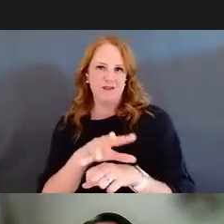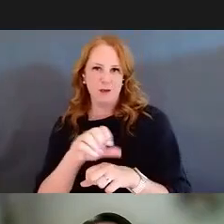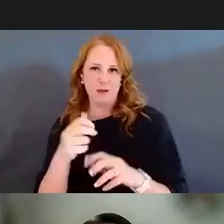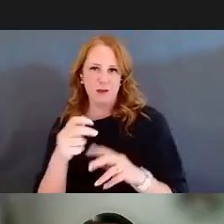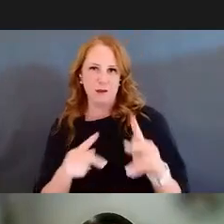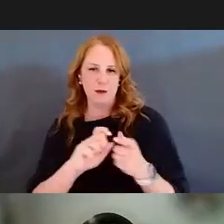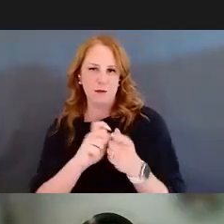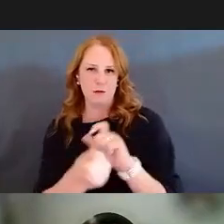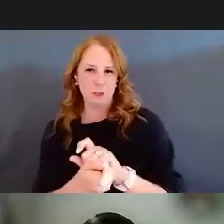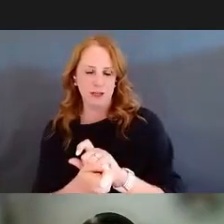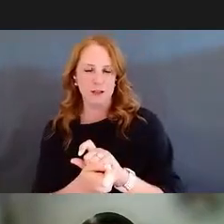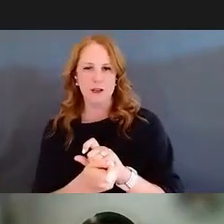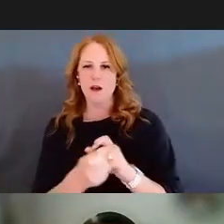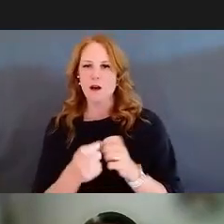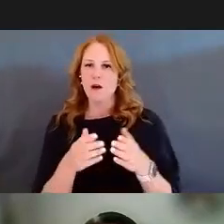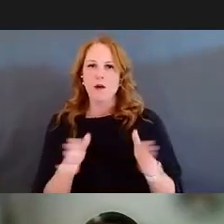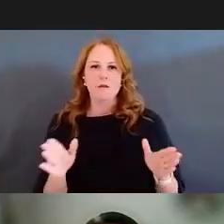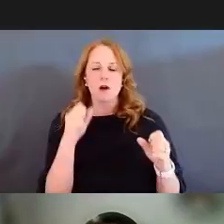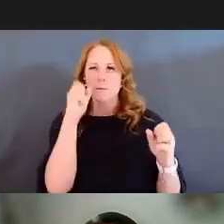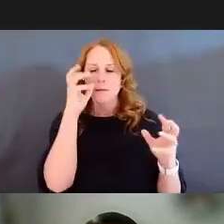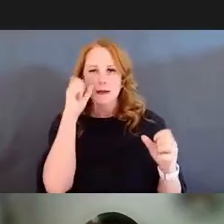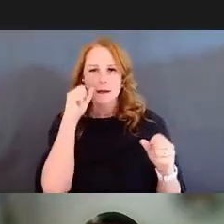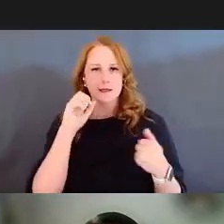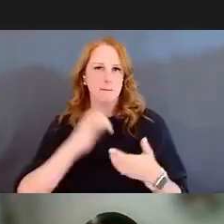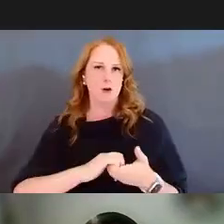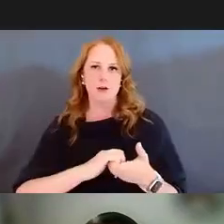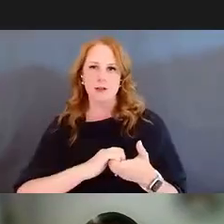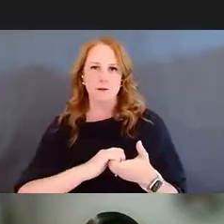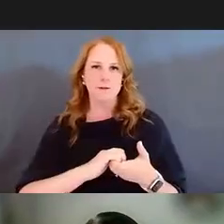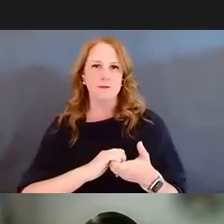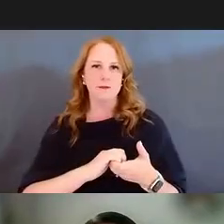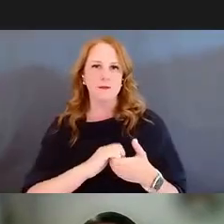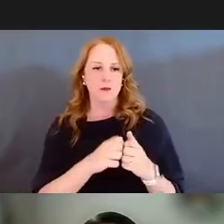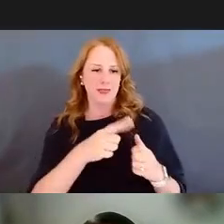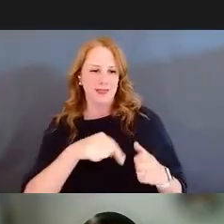has been such an amazing partnership with them and with them in the lead with Microsoft and